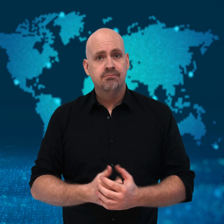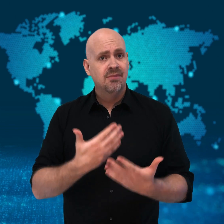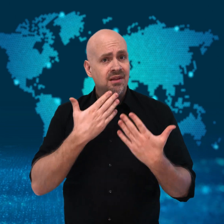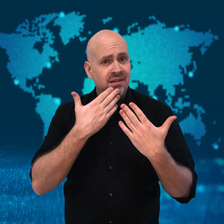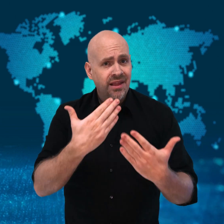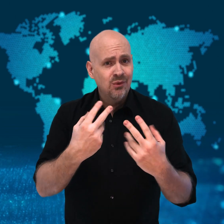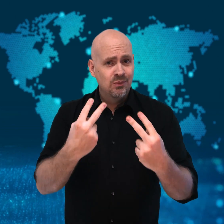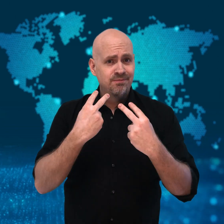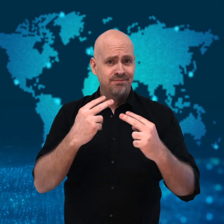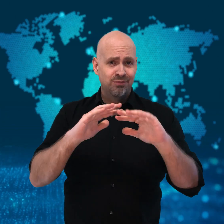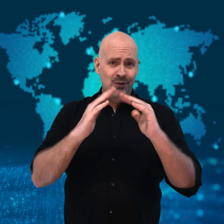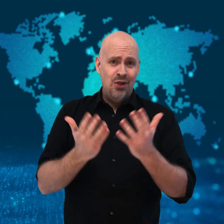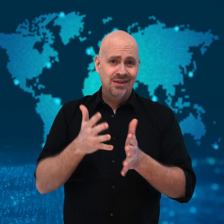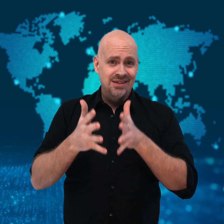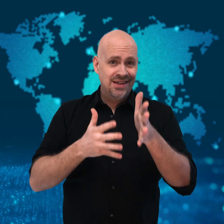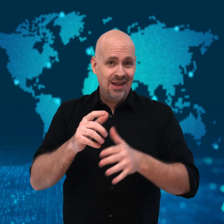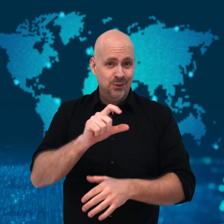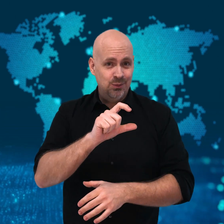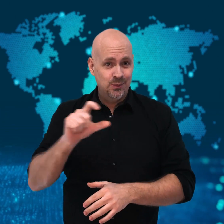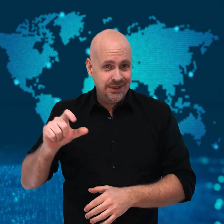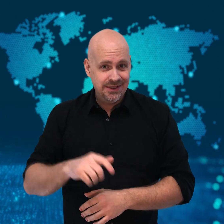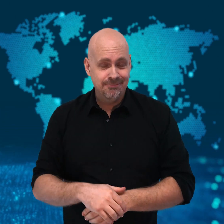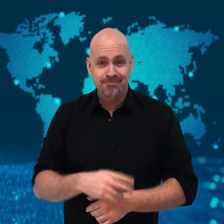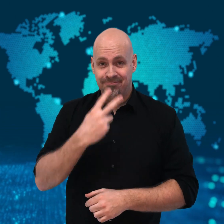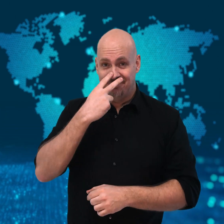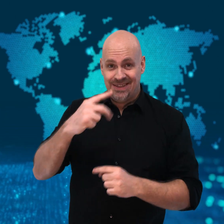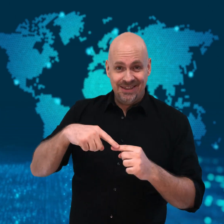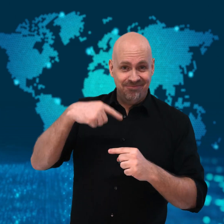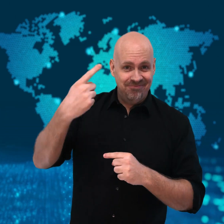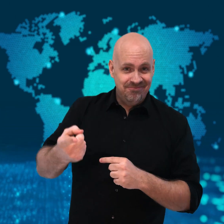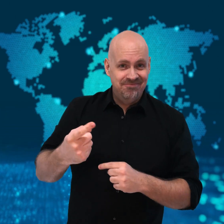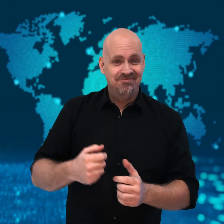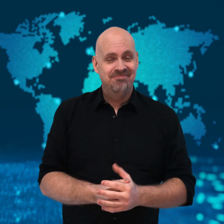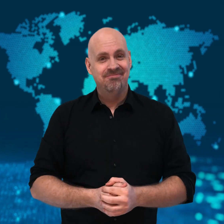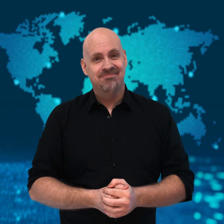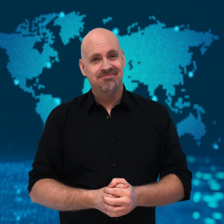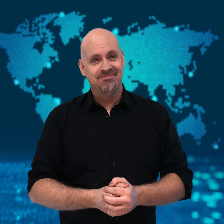Thank you for watching WorldSign Week and see you next time!